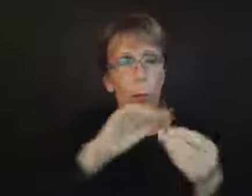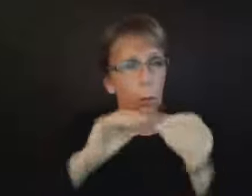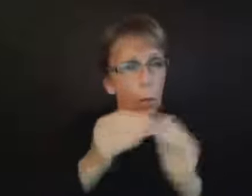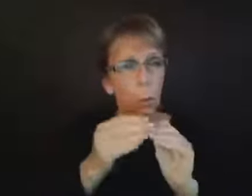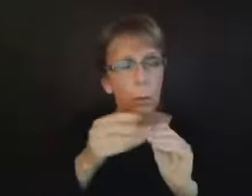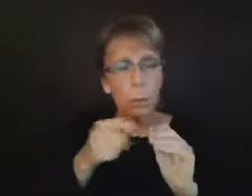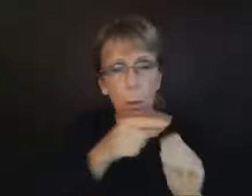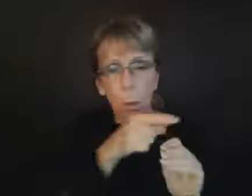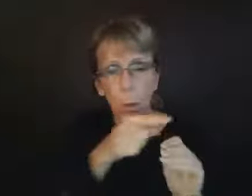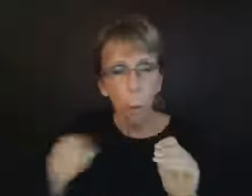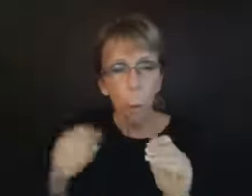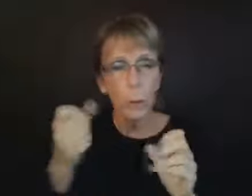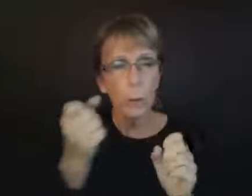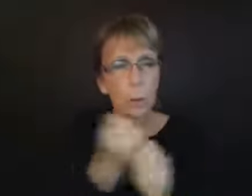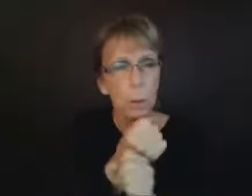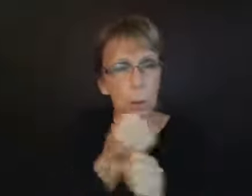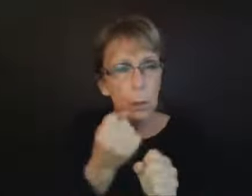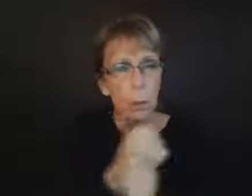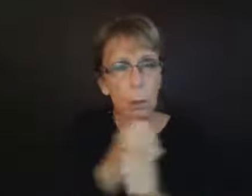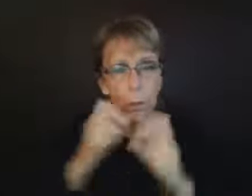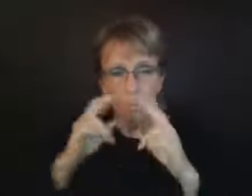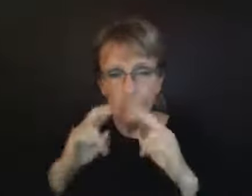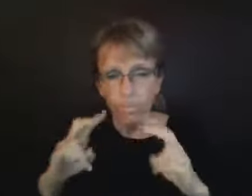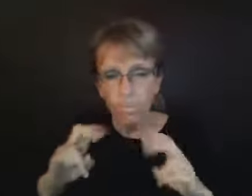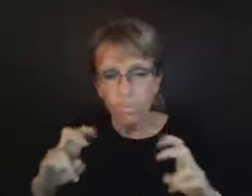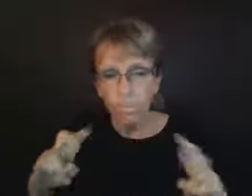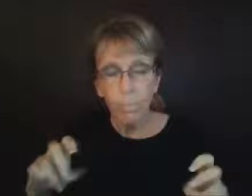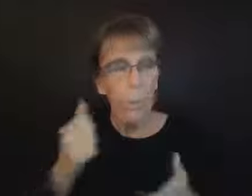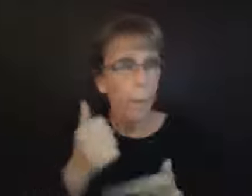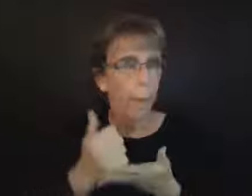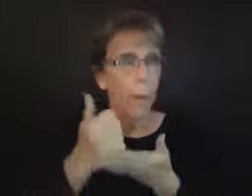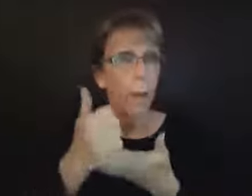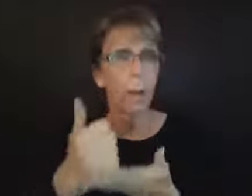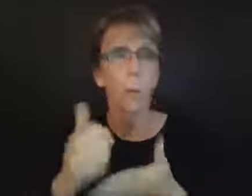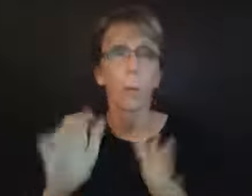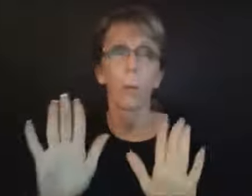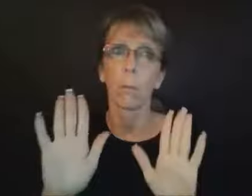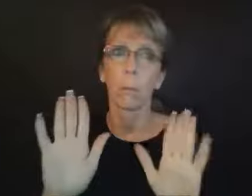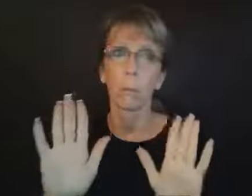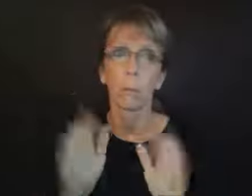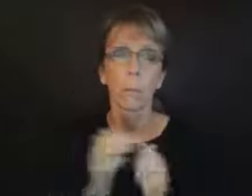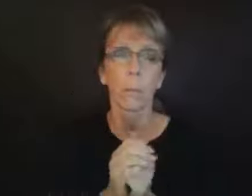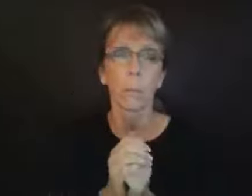those numbers, those statistics and data could be a tremendous help.